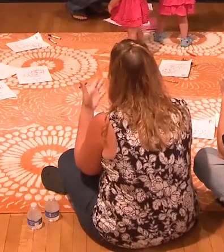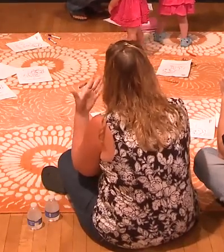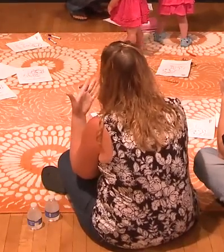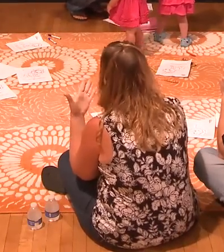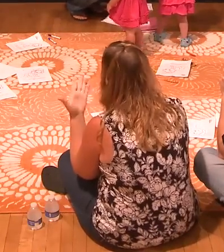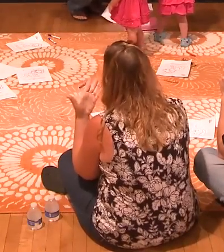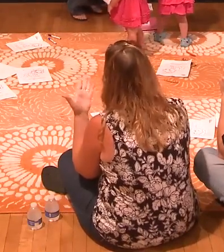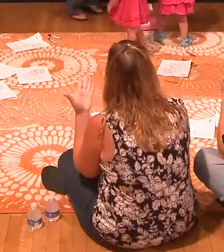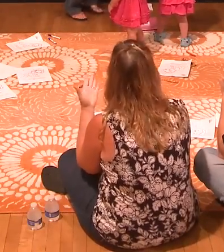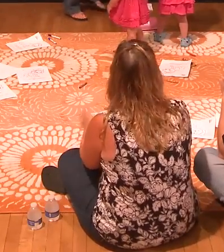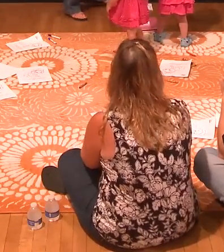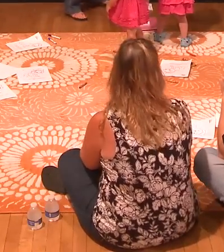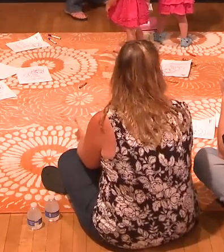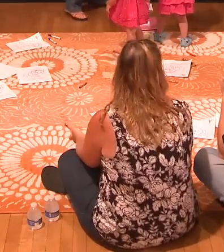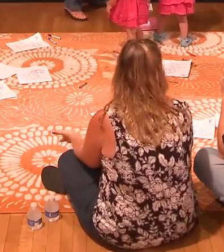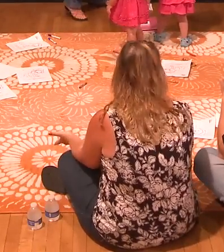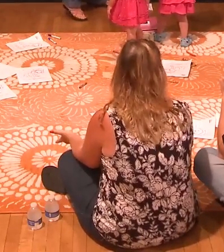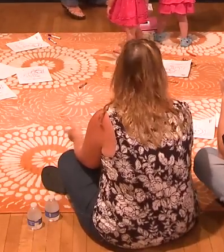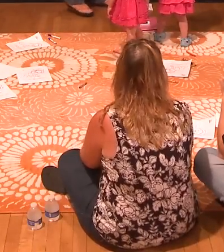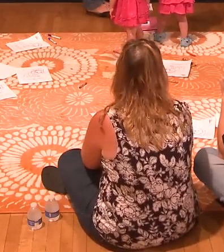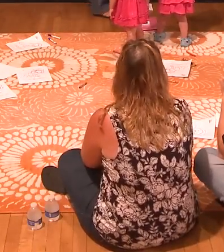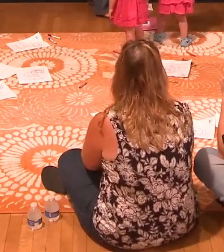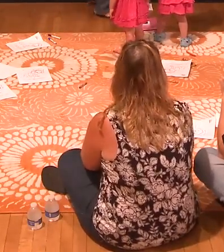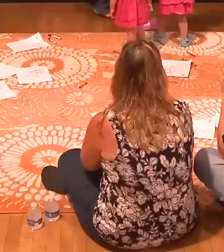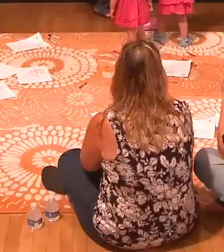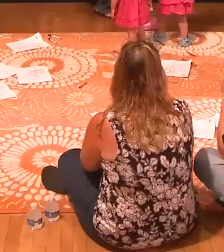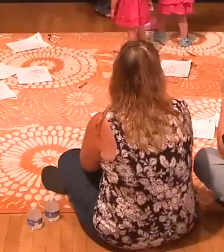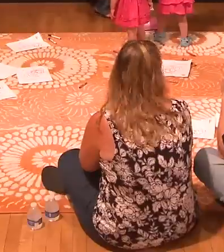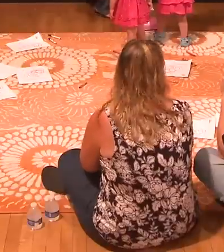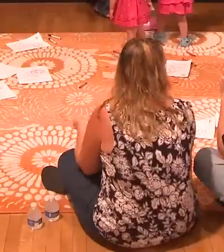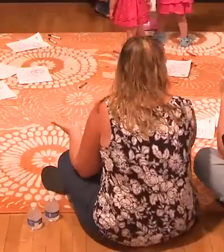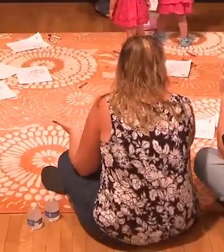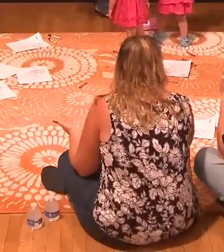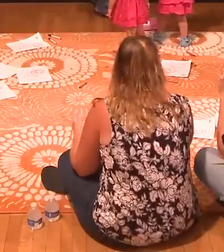So I'll show you, but I'm not going to show them. You don't want to say be bad.